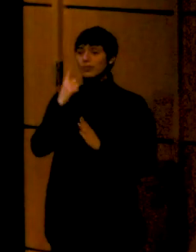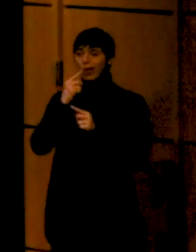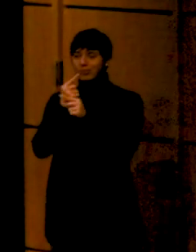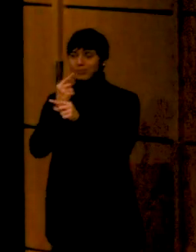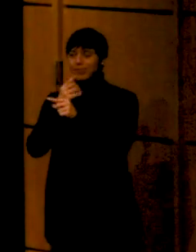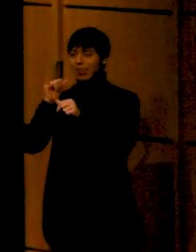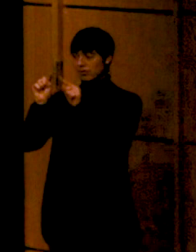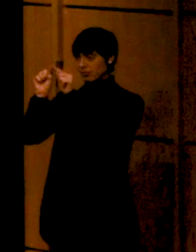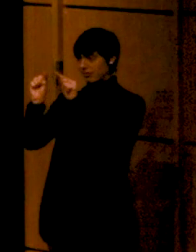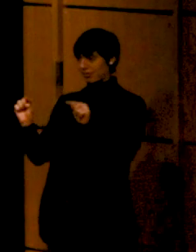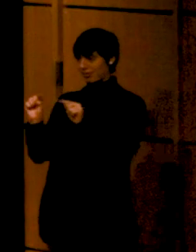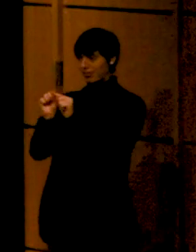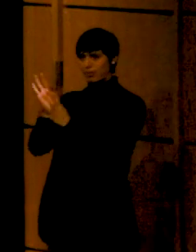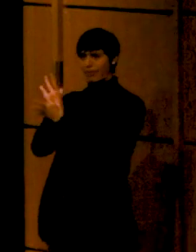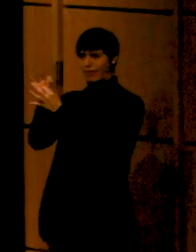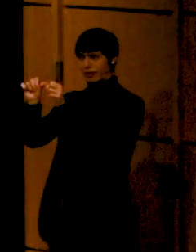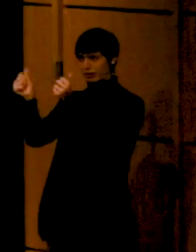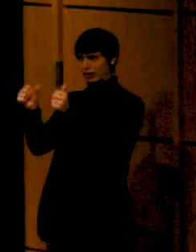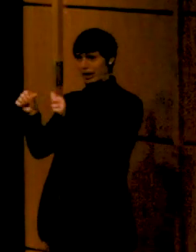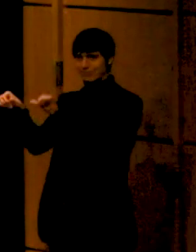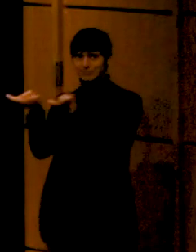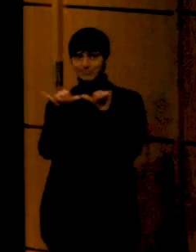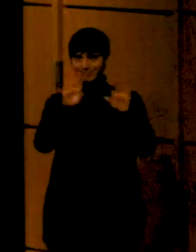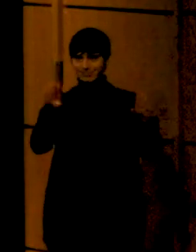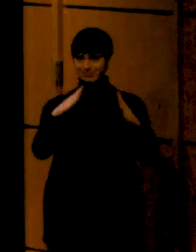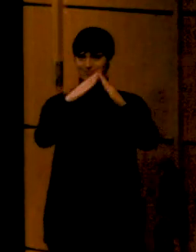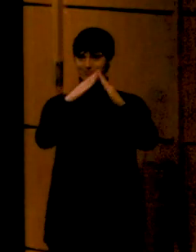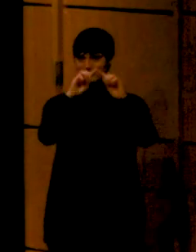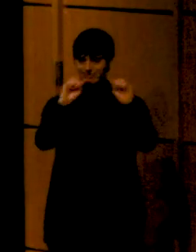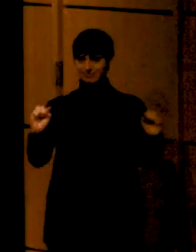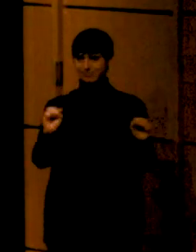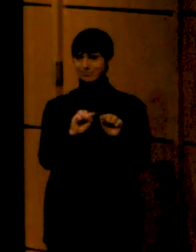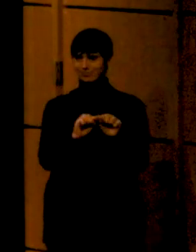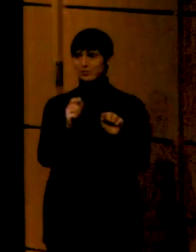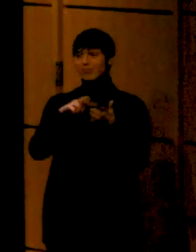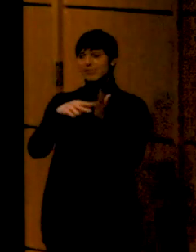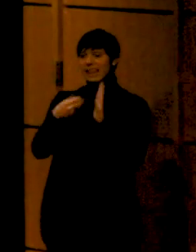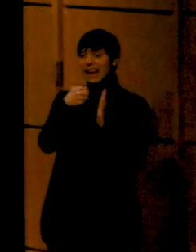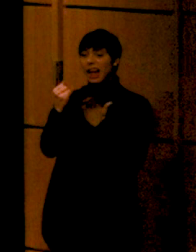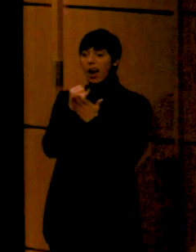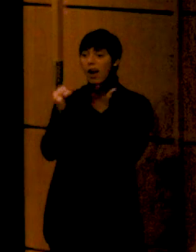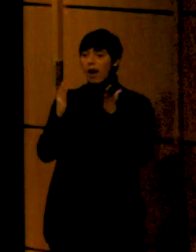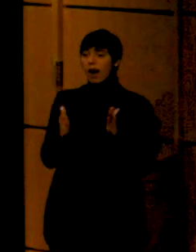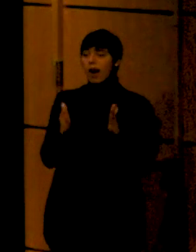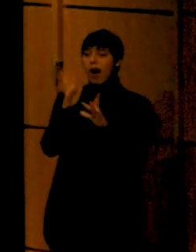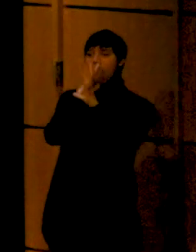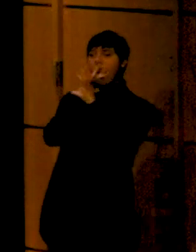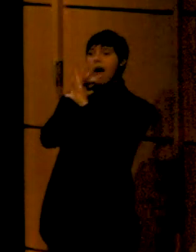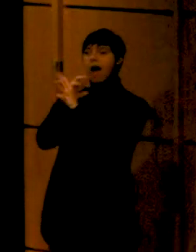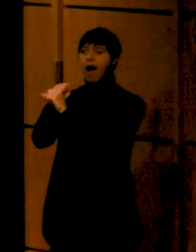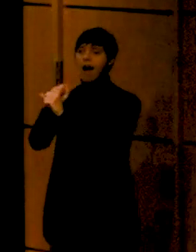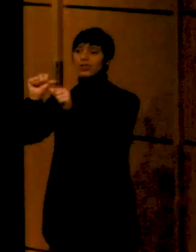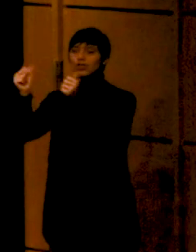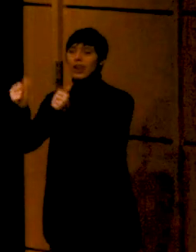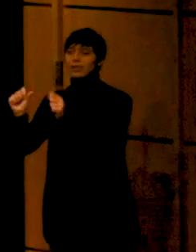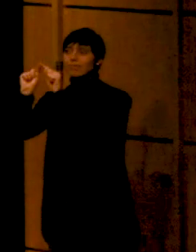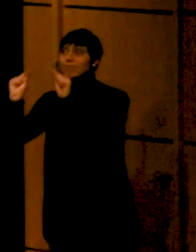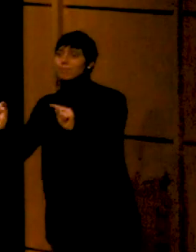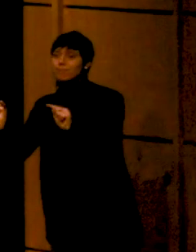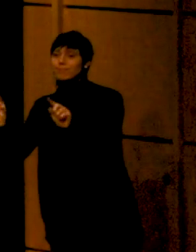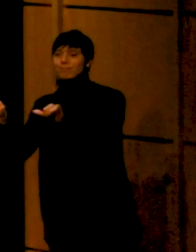And so these stratovolcanoes have attracted artists wherever volcanoes are located.